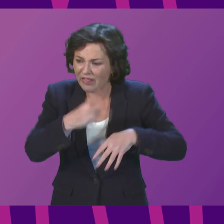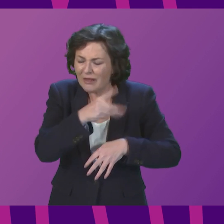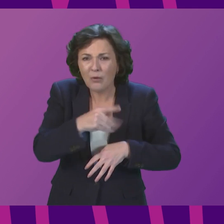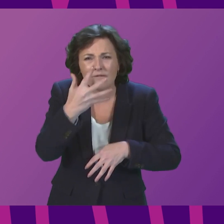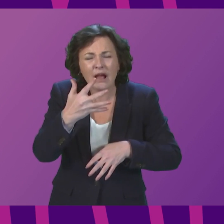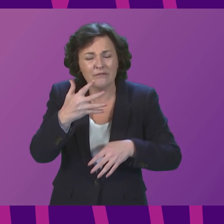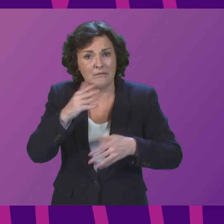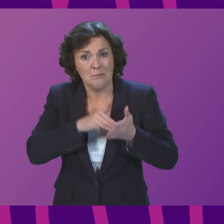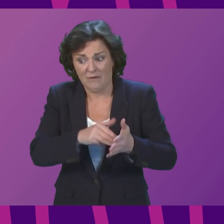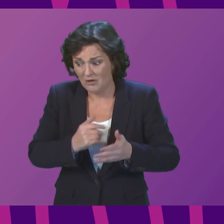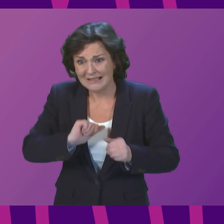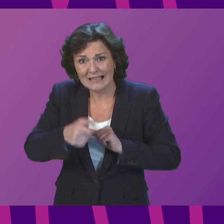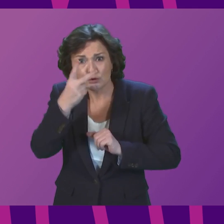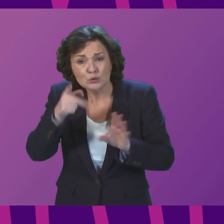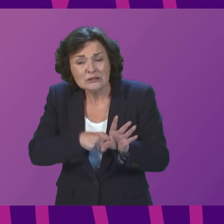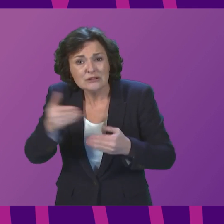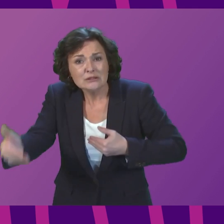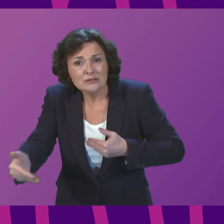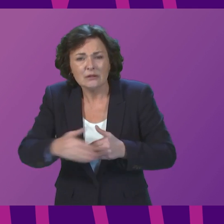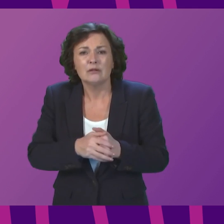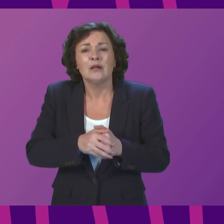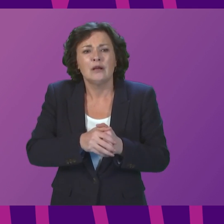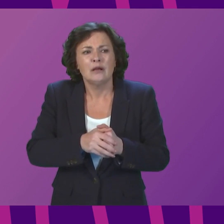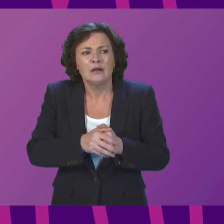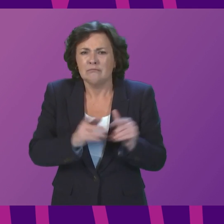Given that we know the extent of post-operative problems with mesh, is the First Minister